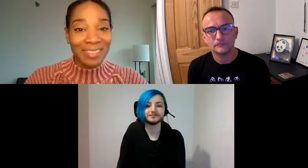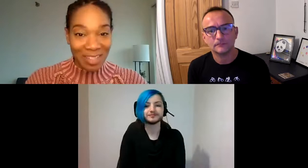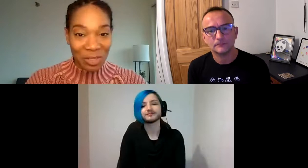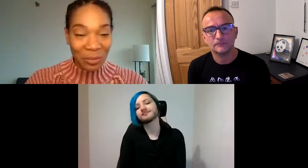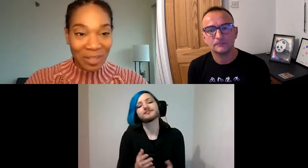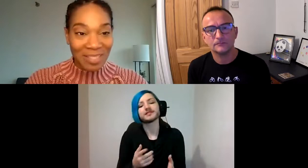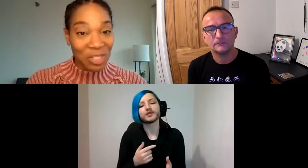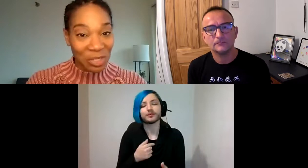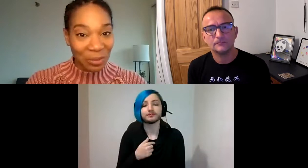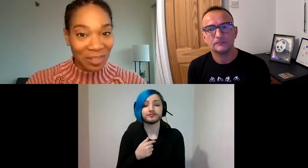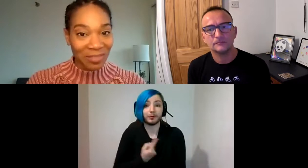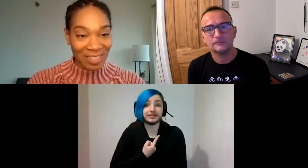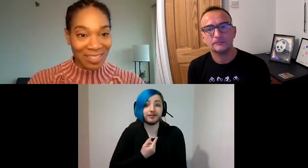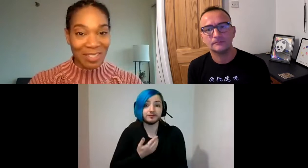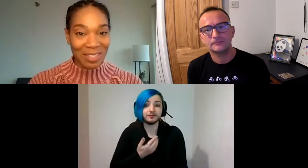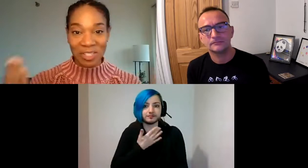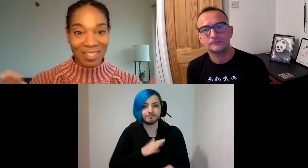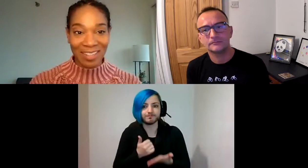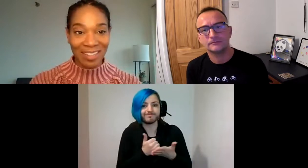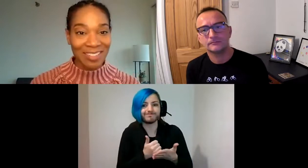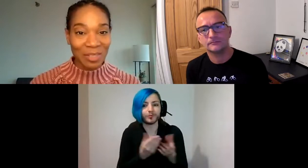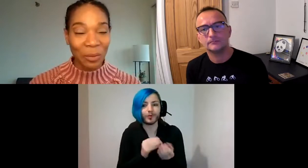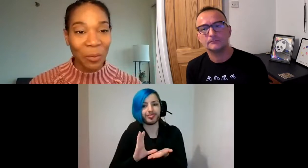that it's a need and however,, whether its financial